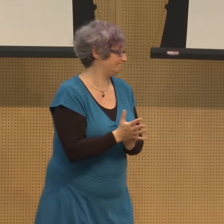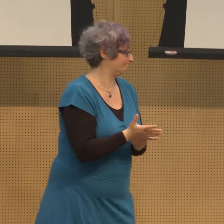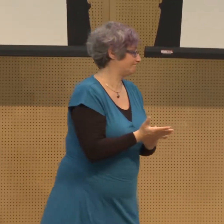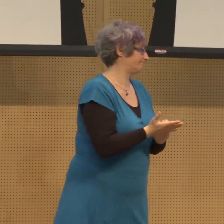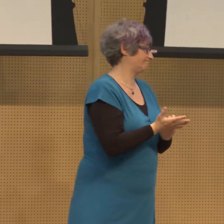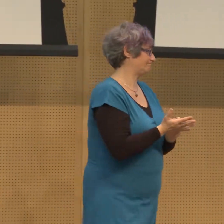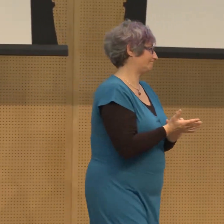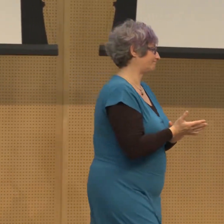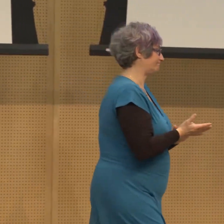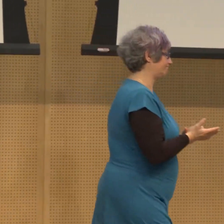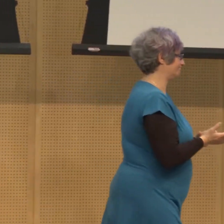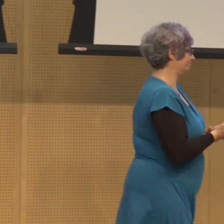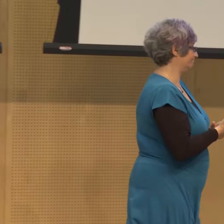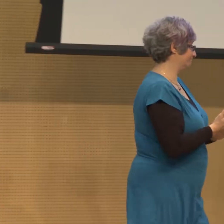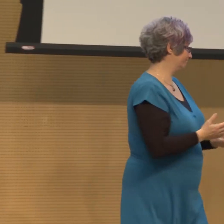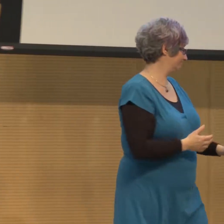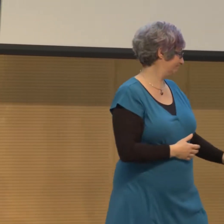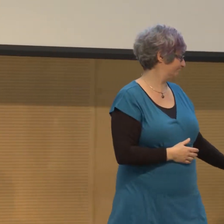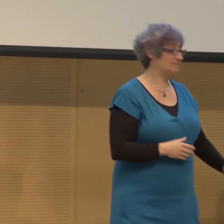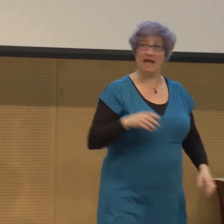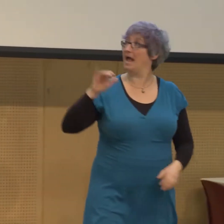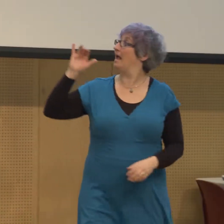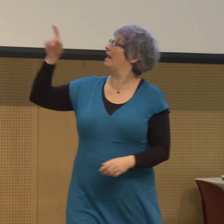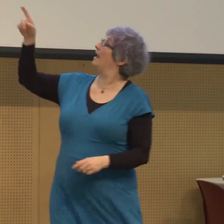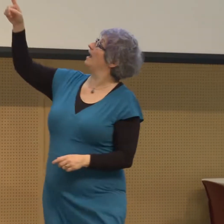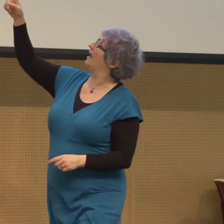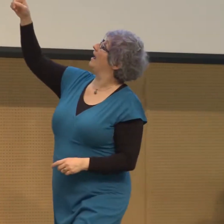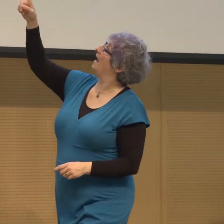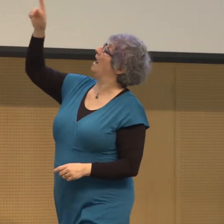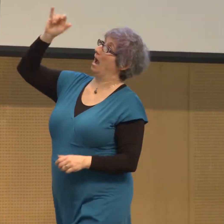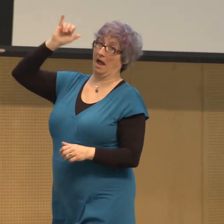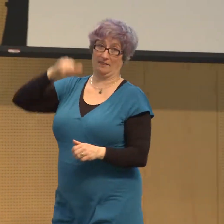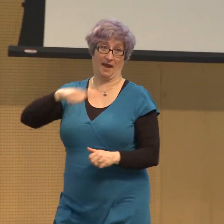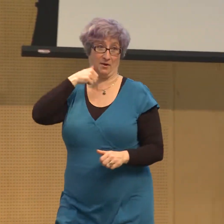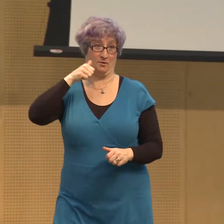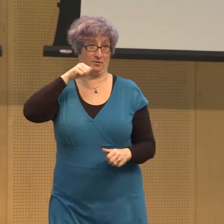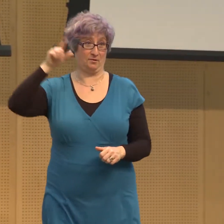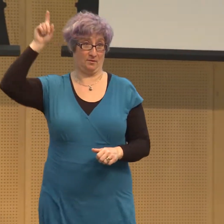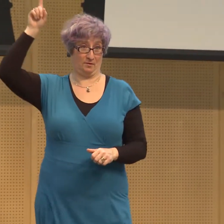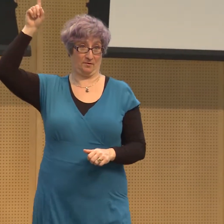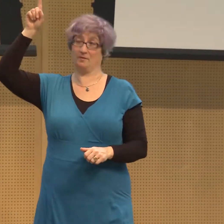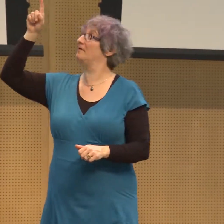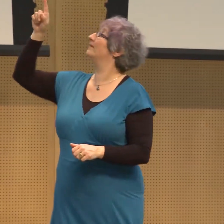So if you're interested in that work, please see me after the presentation.